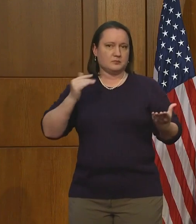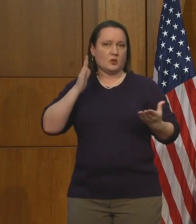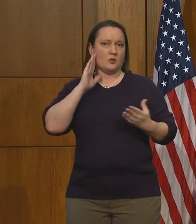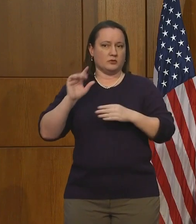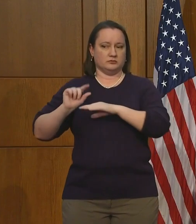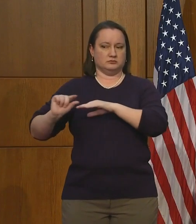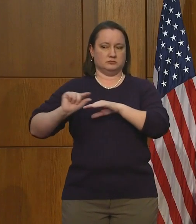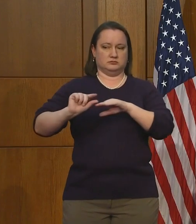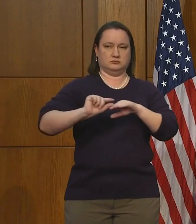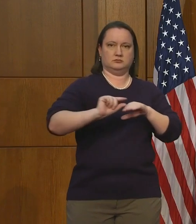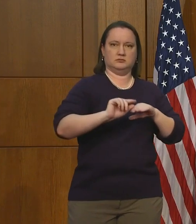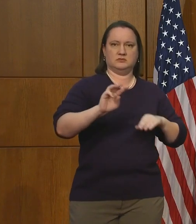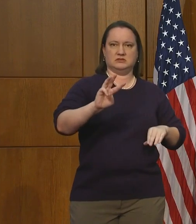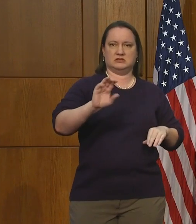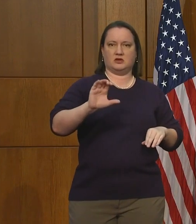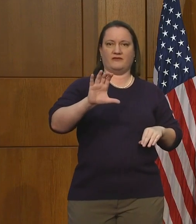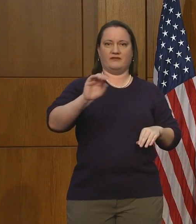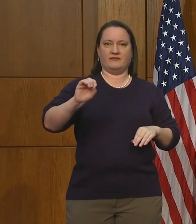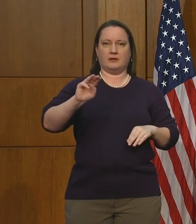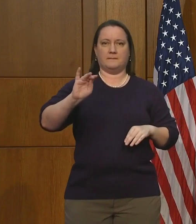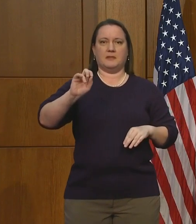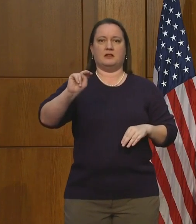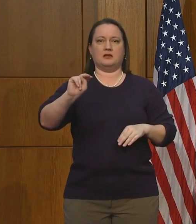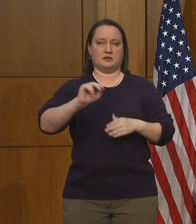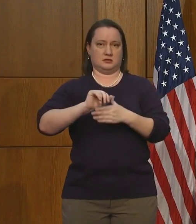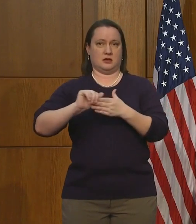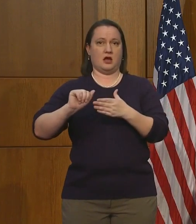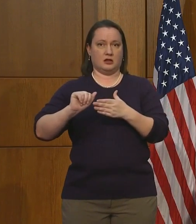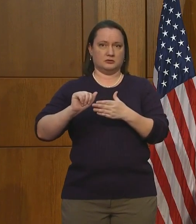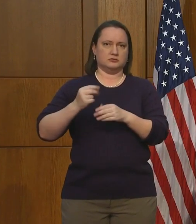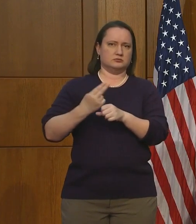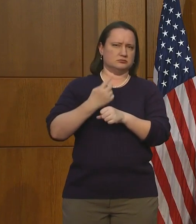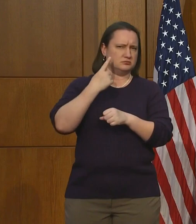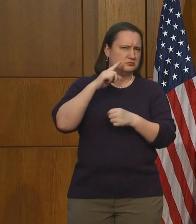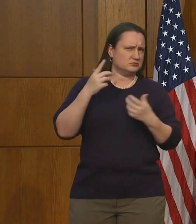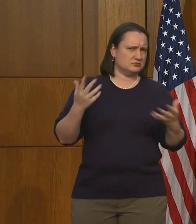TO LOCALITIES AROUND THE COMMONWEALTH THAT WE WOULD BE DISTRIBUTING. APPROXIMATELY SIX